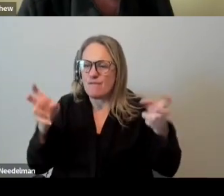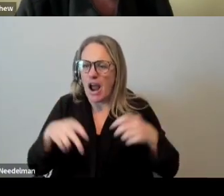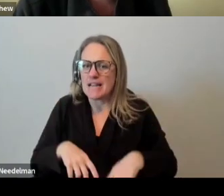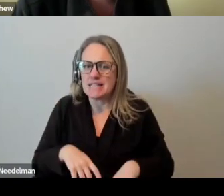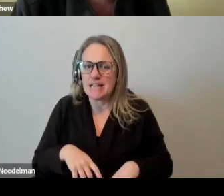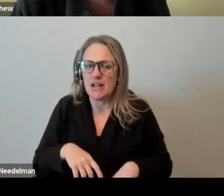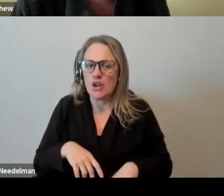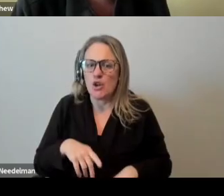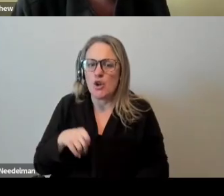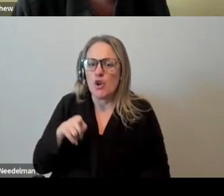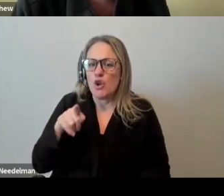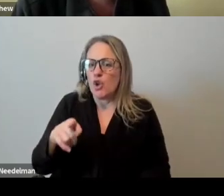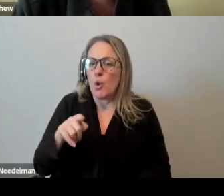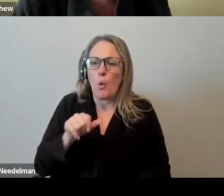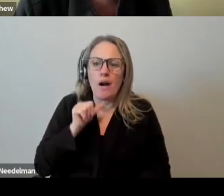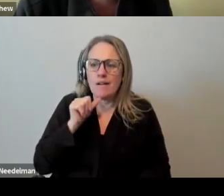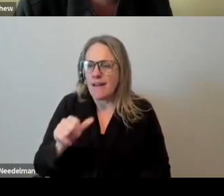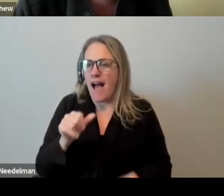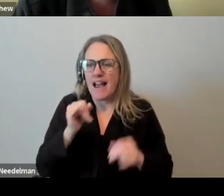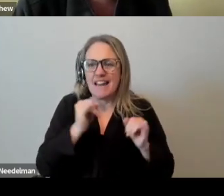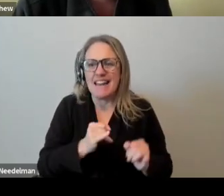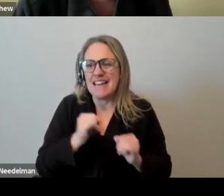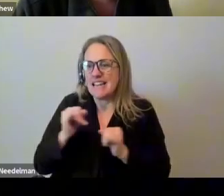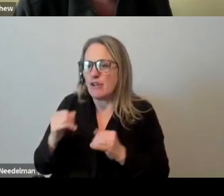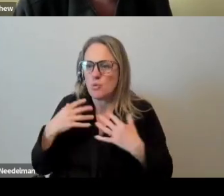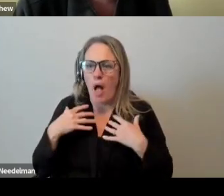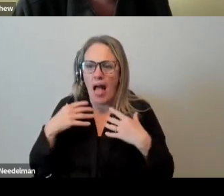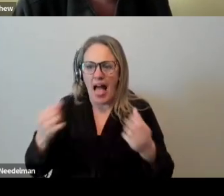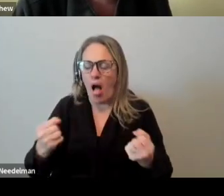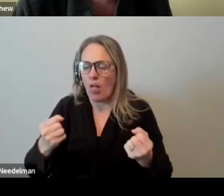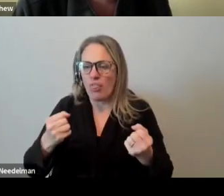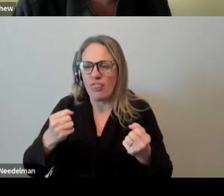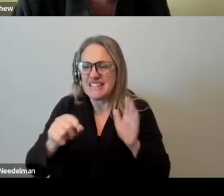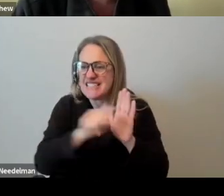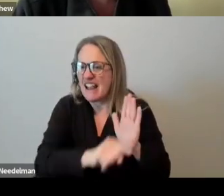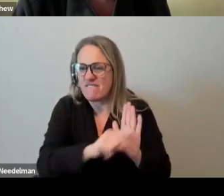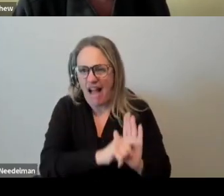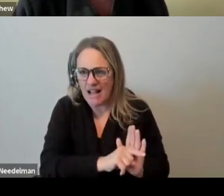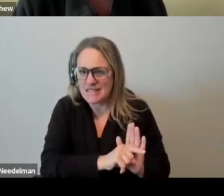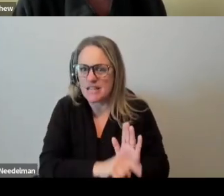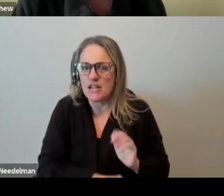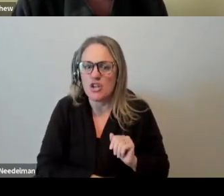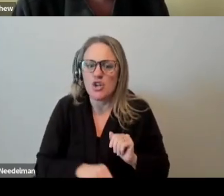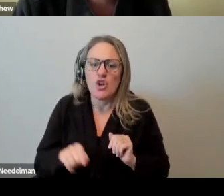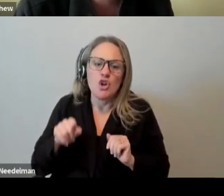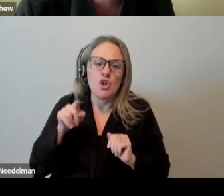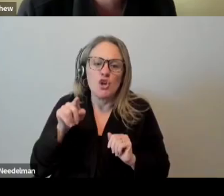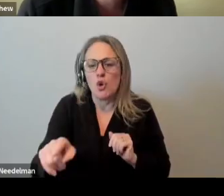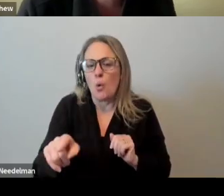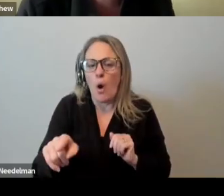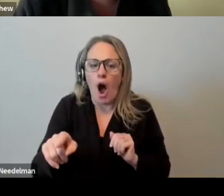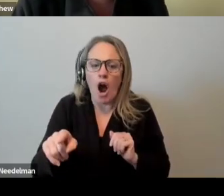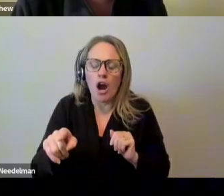"You are not an individual health defect / You are a systemic war battalion / You come from somewhere /